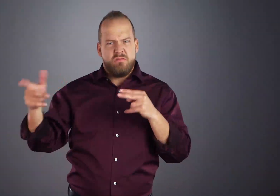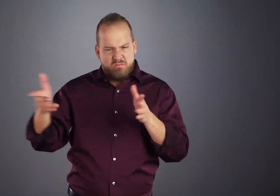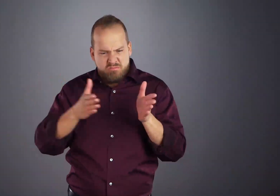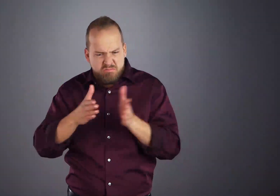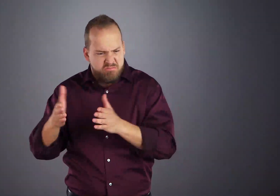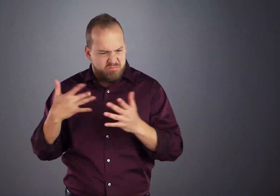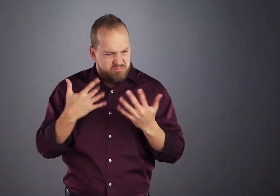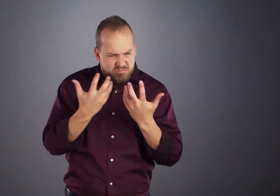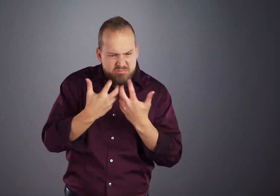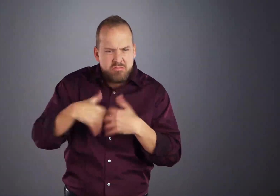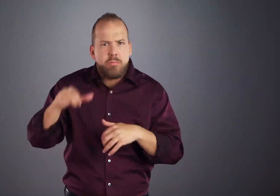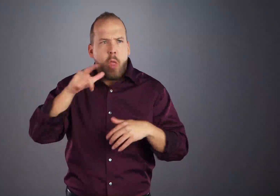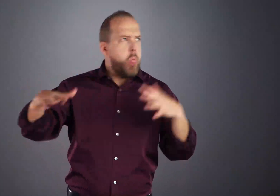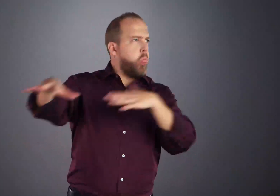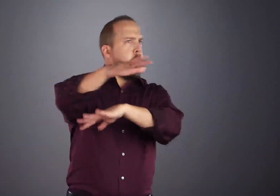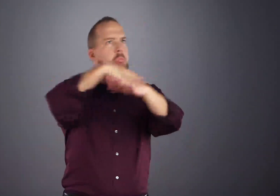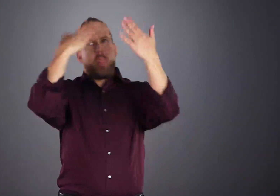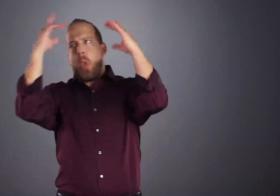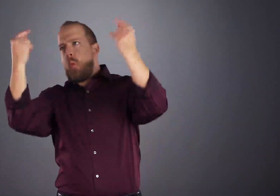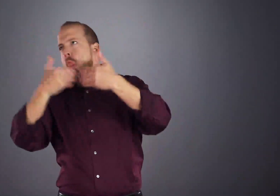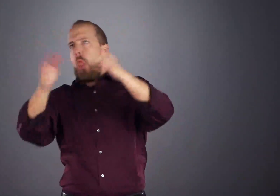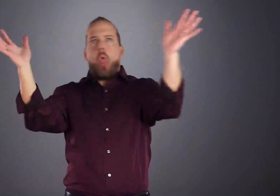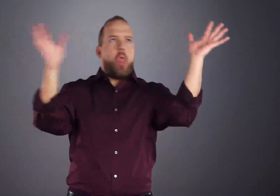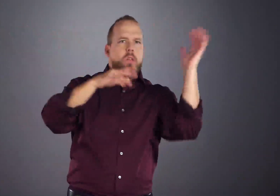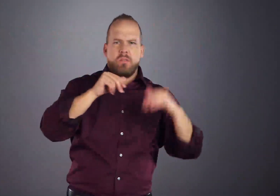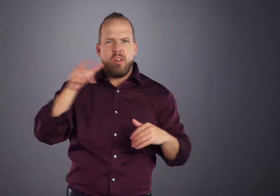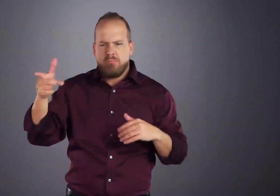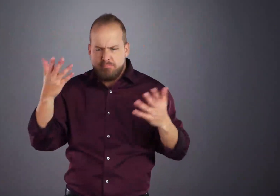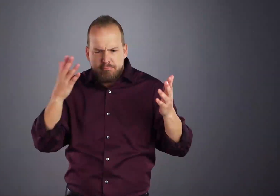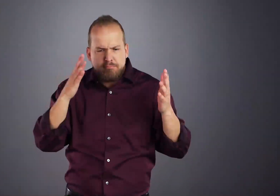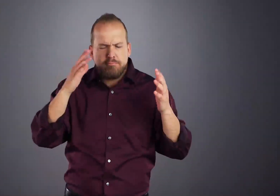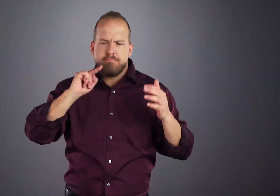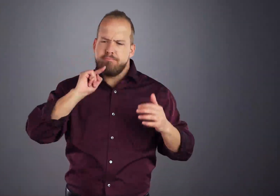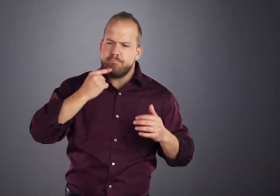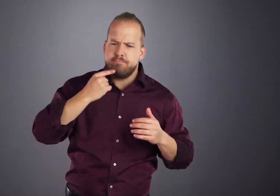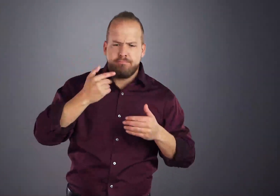I saw that my friend was much more than inwardly reorganized.